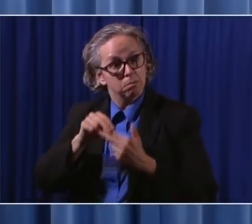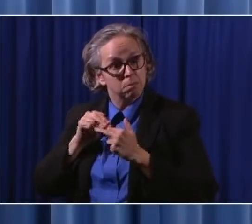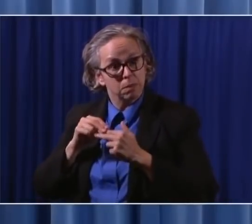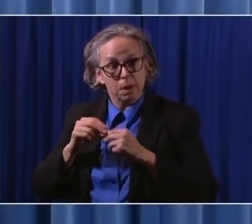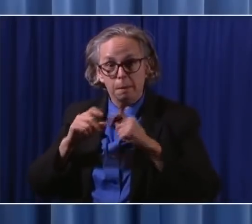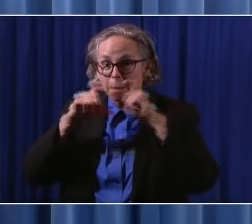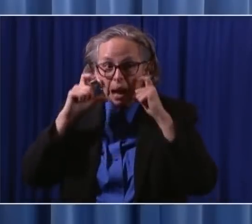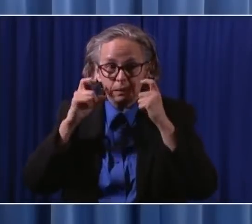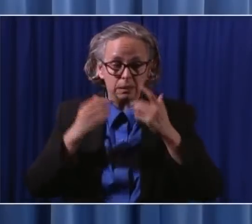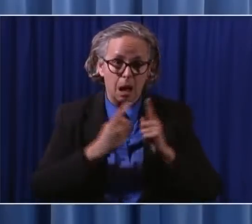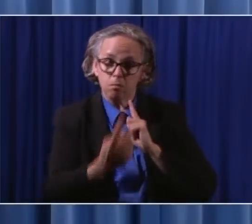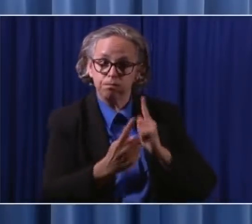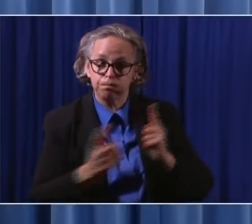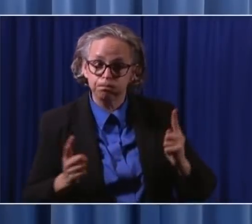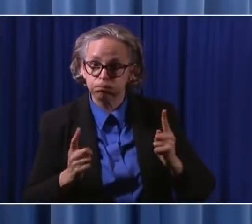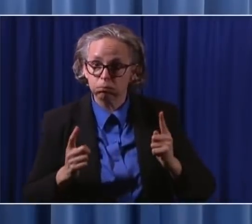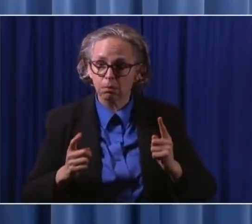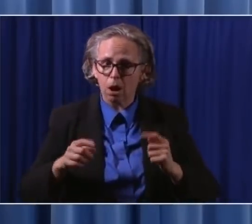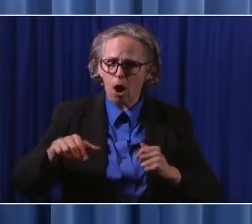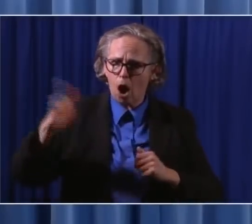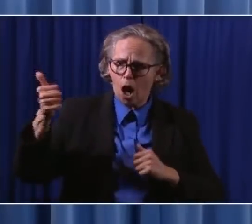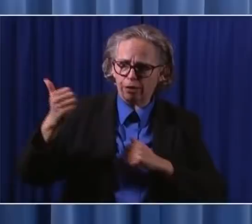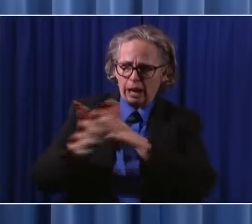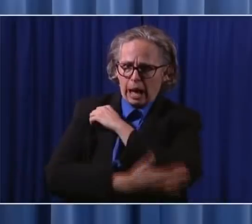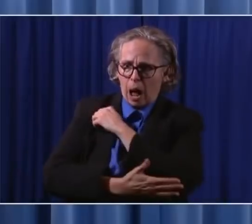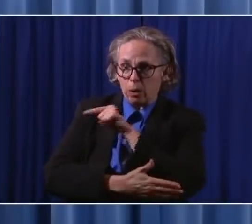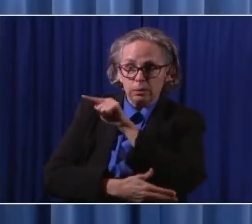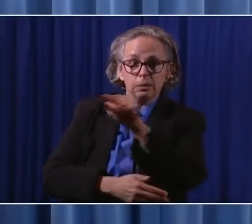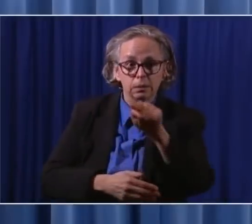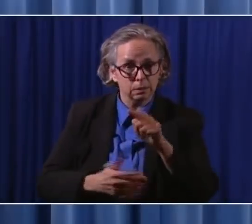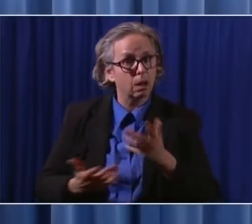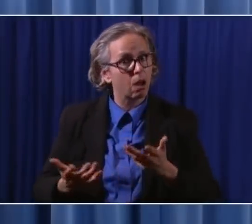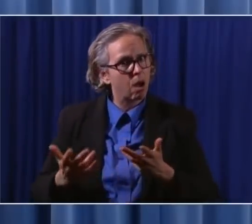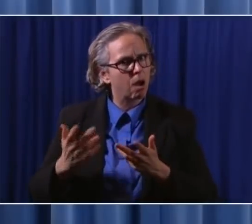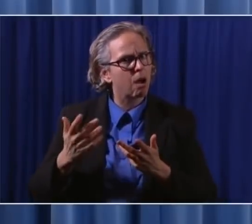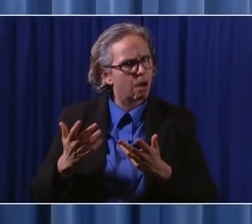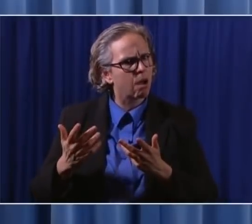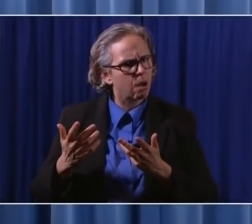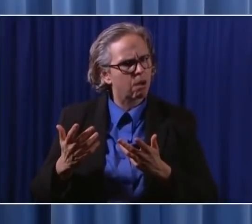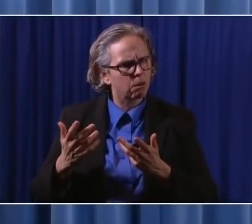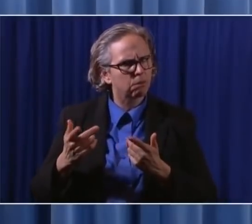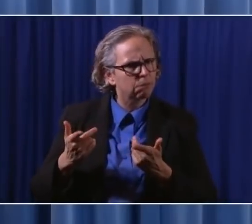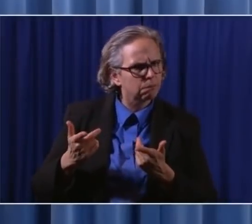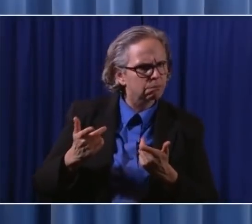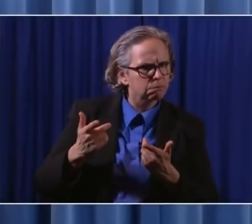WITH THAT IN THE DANGER THAT GOES WITH IT. WHEN YOU GET TO THE RED LEVEL THINGS ARE MOVING FAST. WE CAN GO IN AND PEOPLE WEAR MASKS AND PEOPLE KEEP THEIR